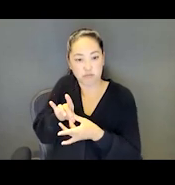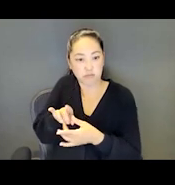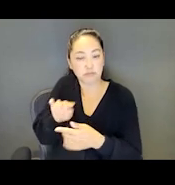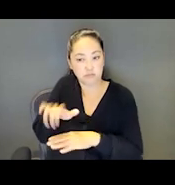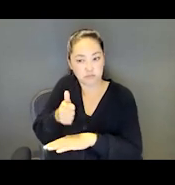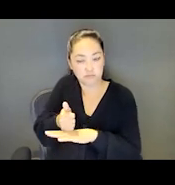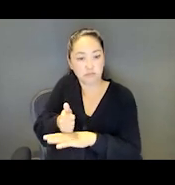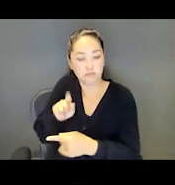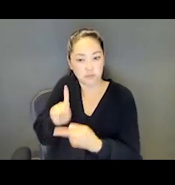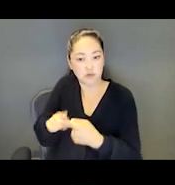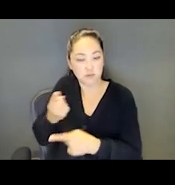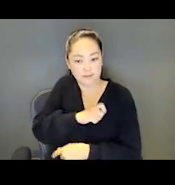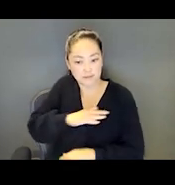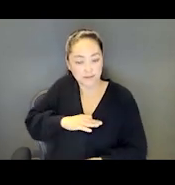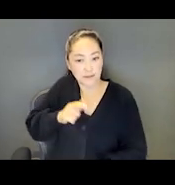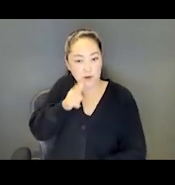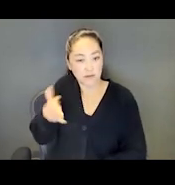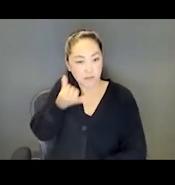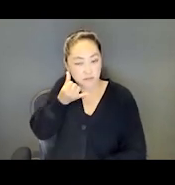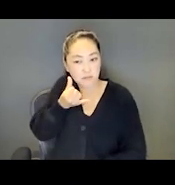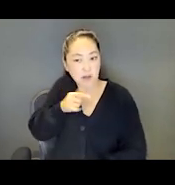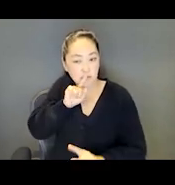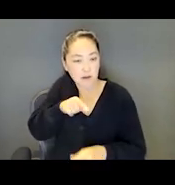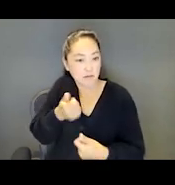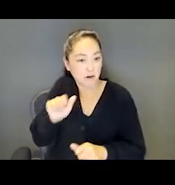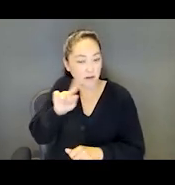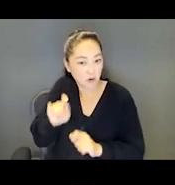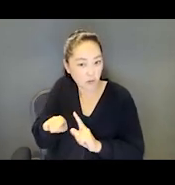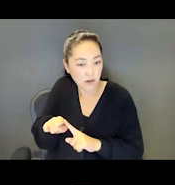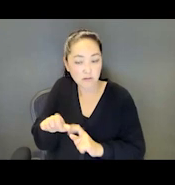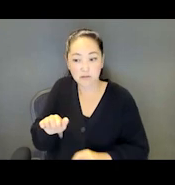of what is accessible or what is available for equipment.